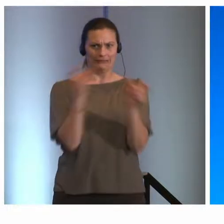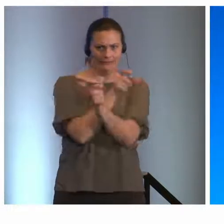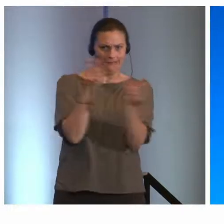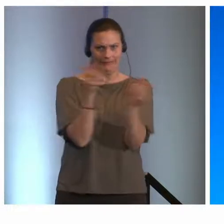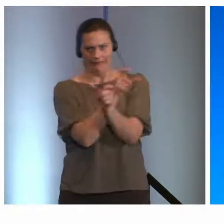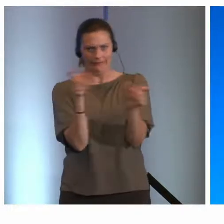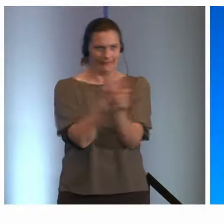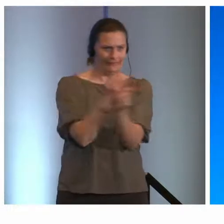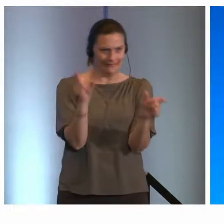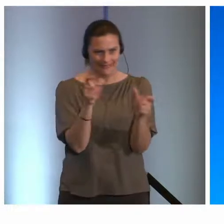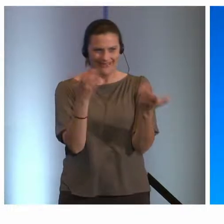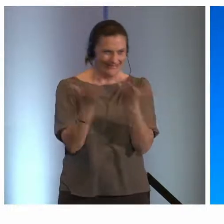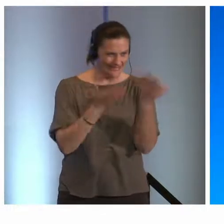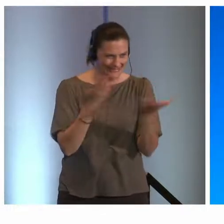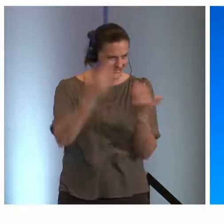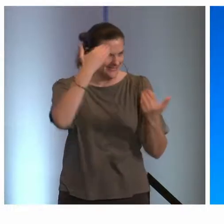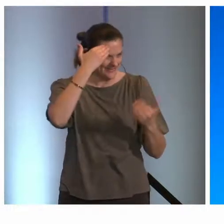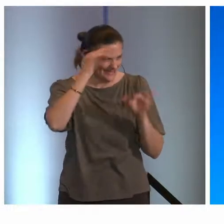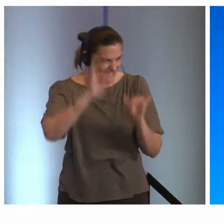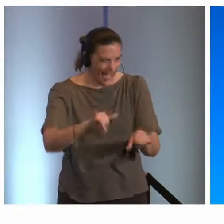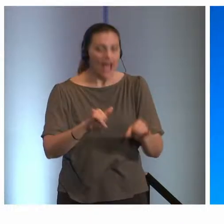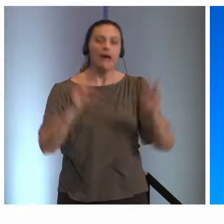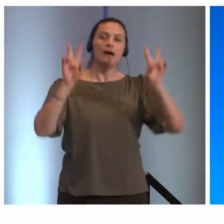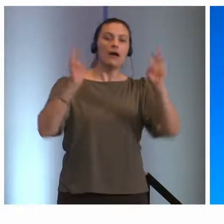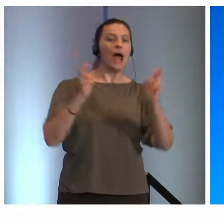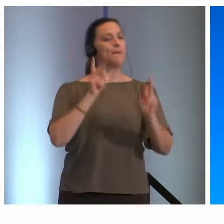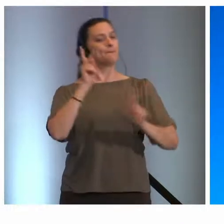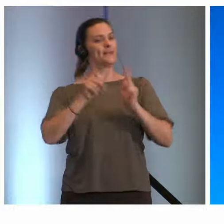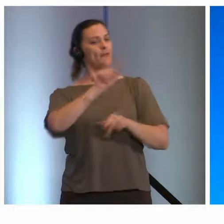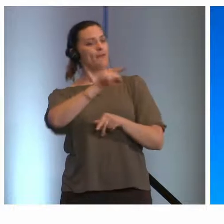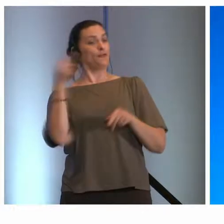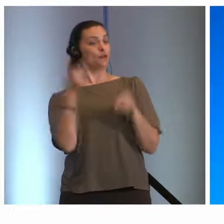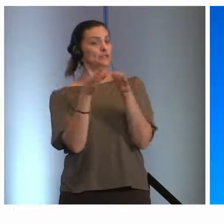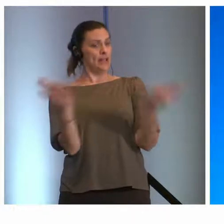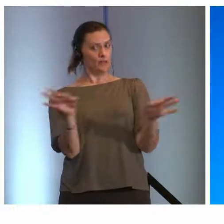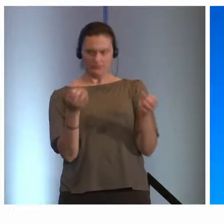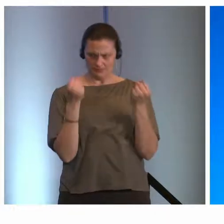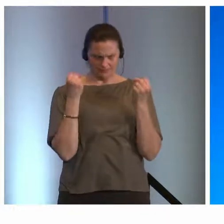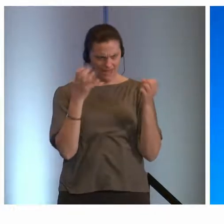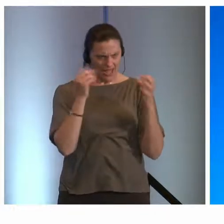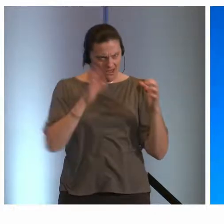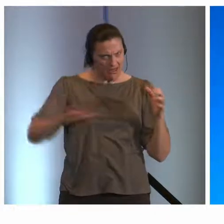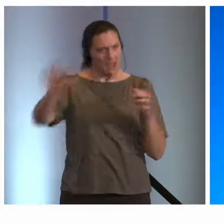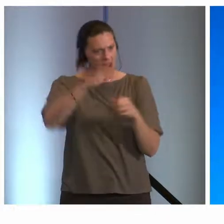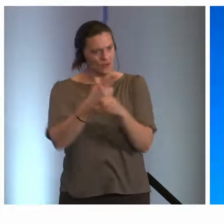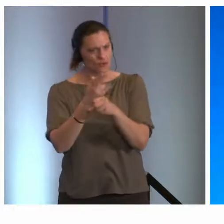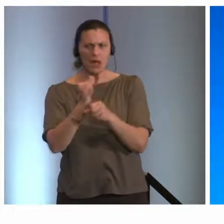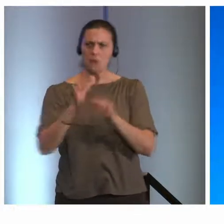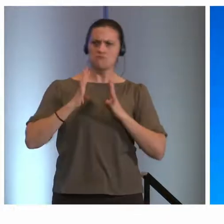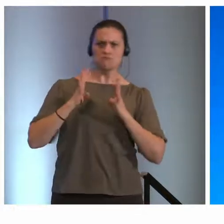we've all sort of heard these terms.